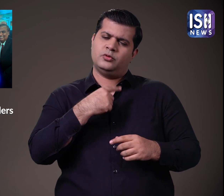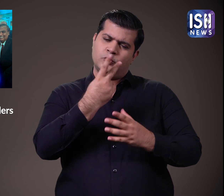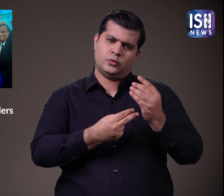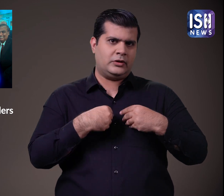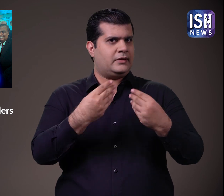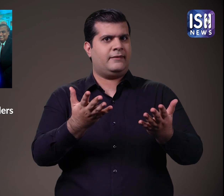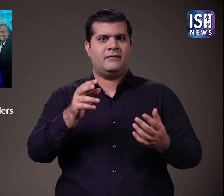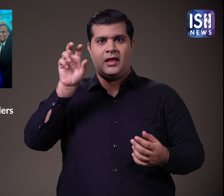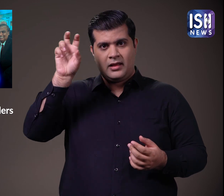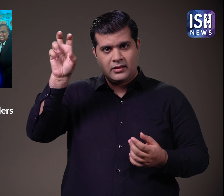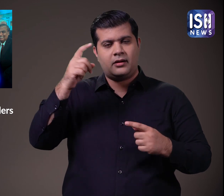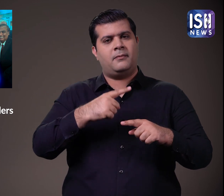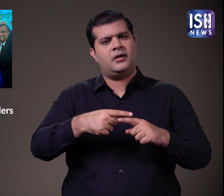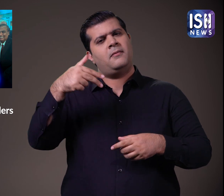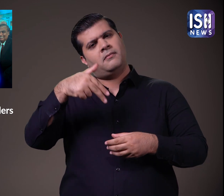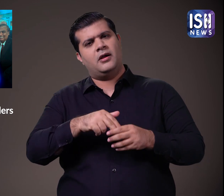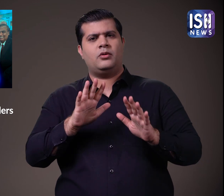Both the options, of EV and fuel should be given.